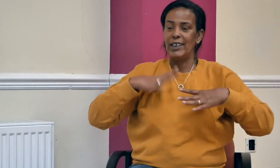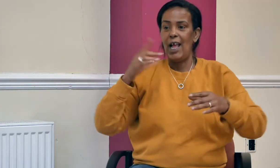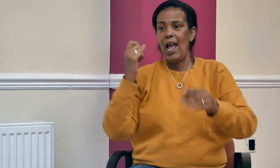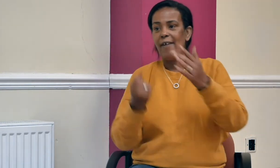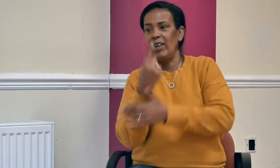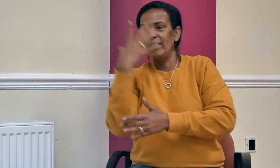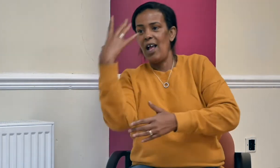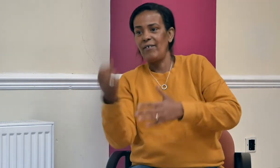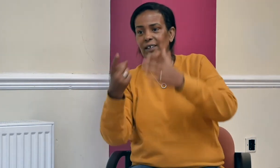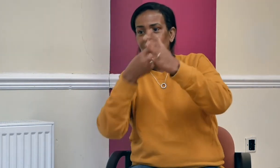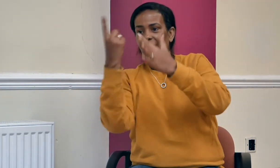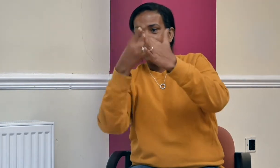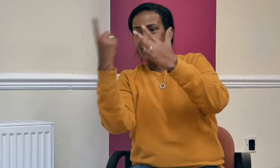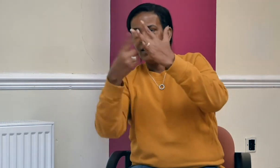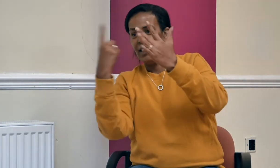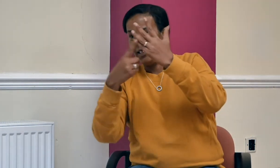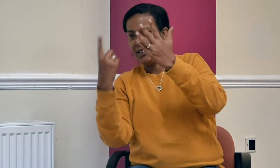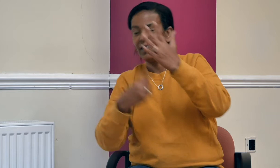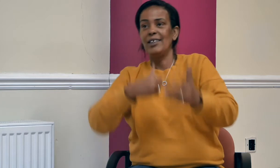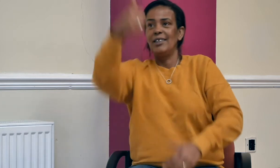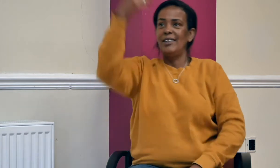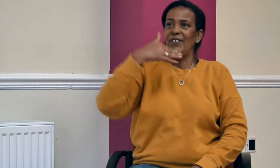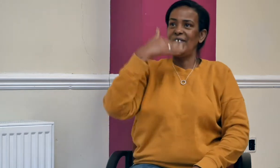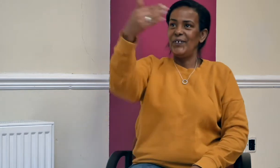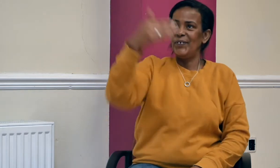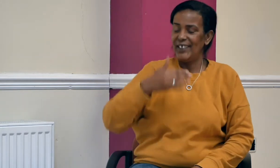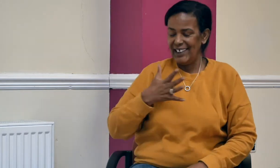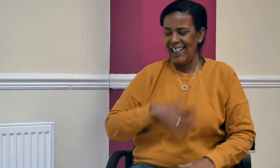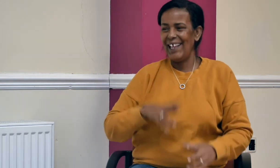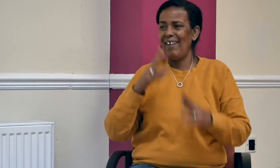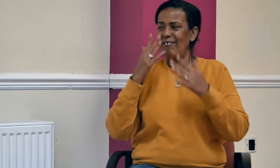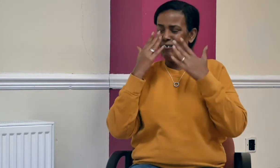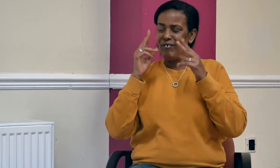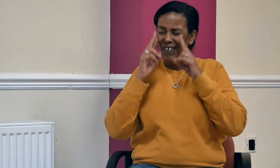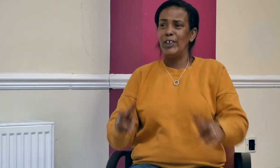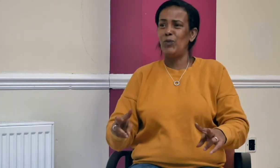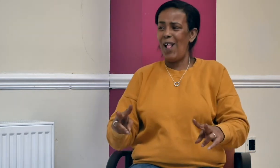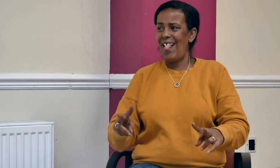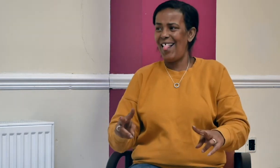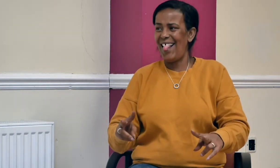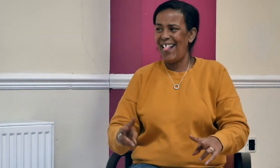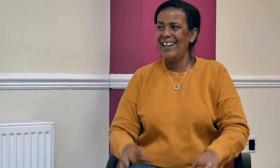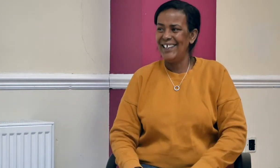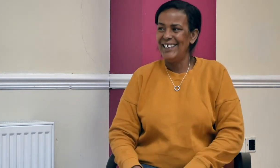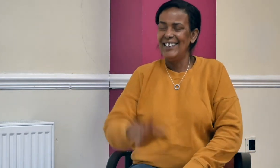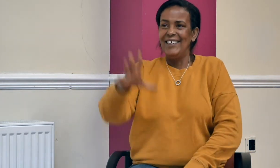then telling what events were taking place. That was great, because I need visual information!